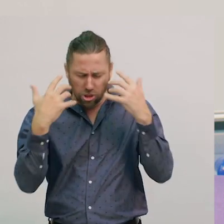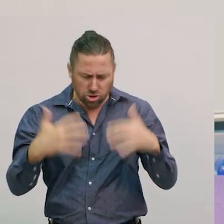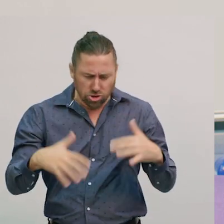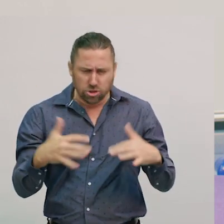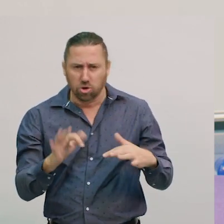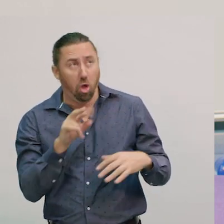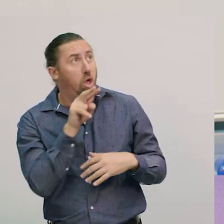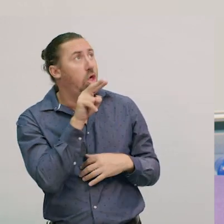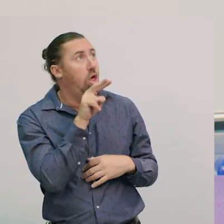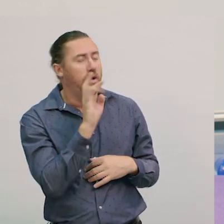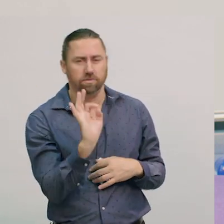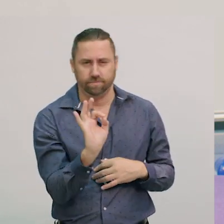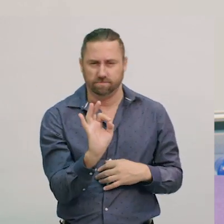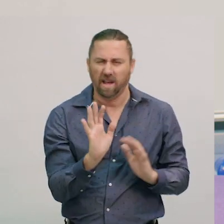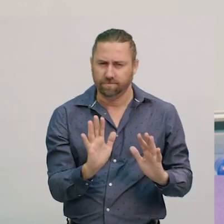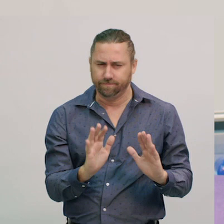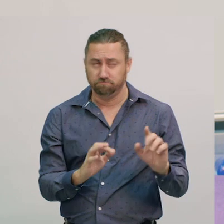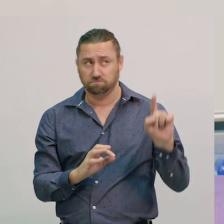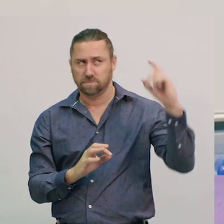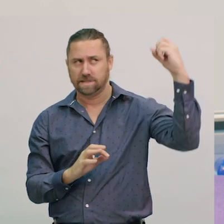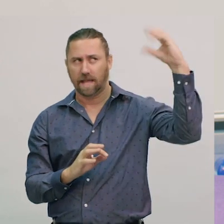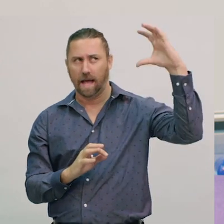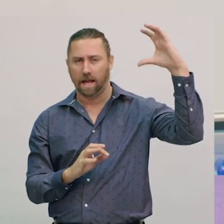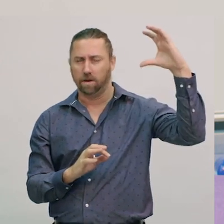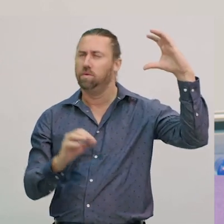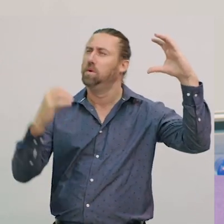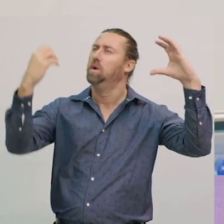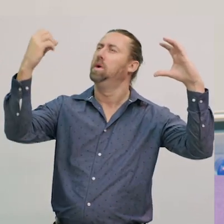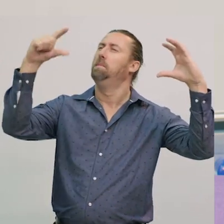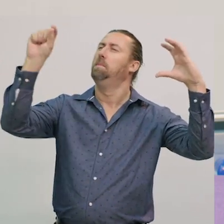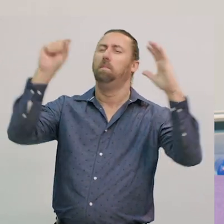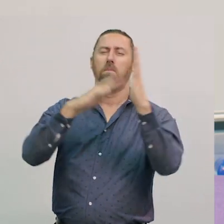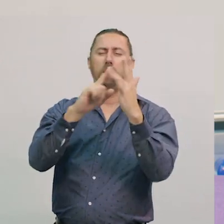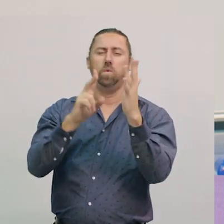Are the Sun and Moon actually the same size? Let’s find out.